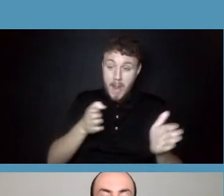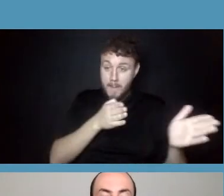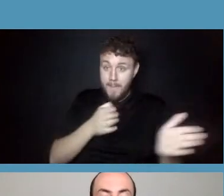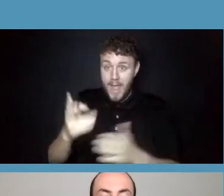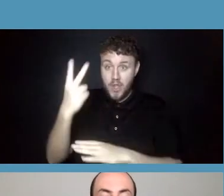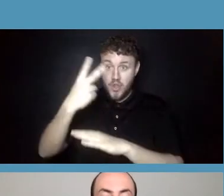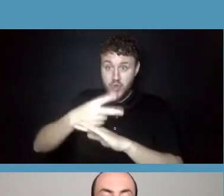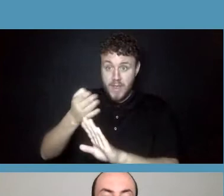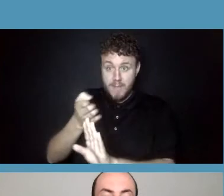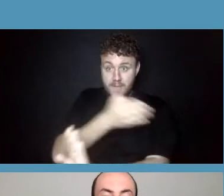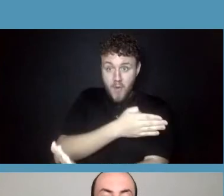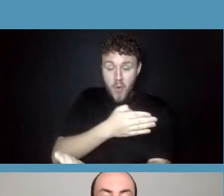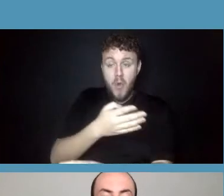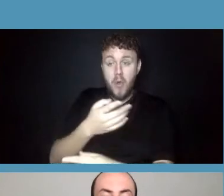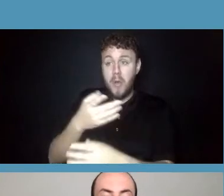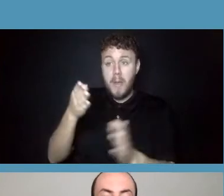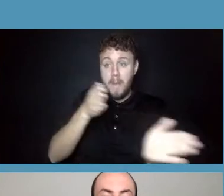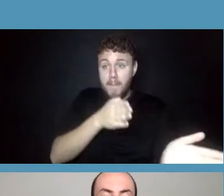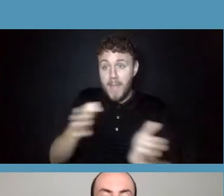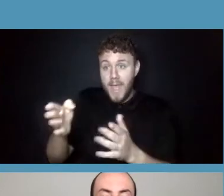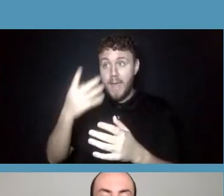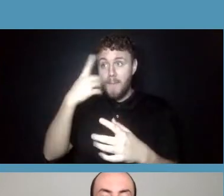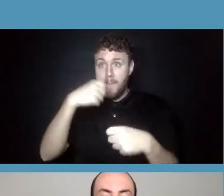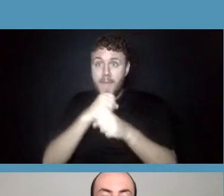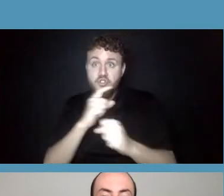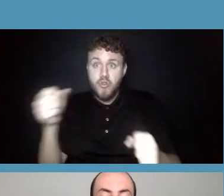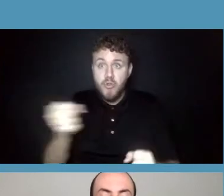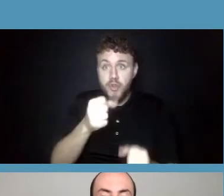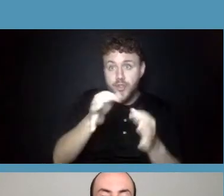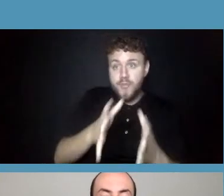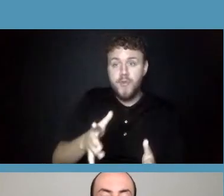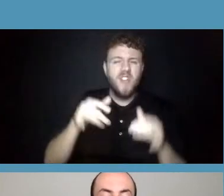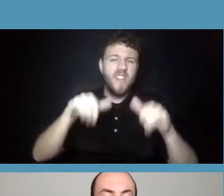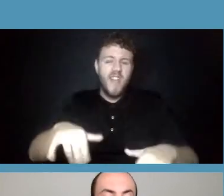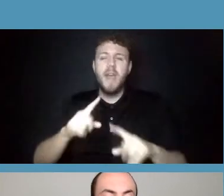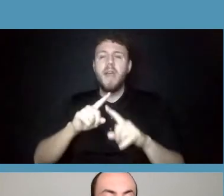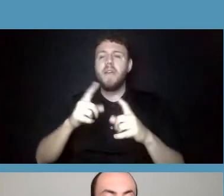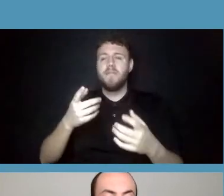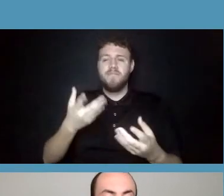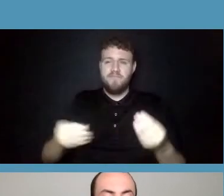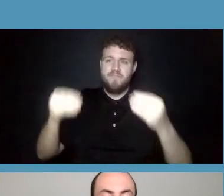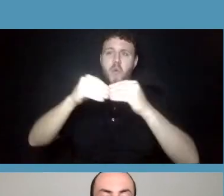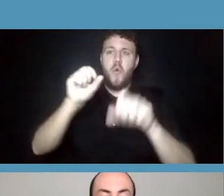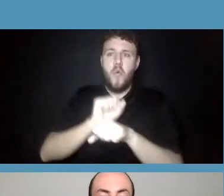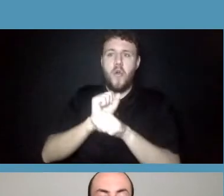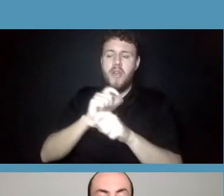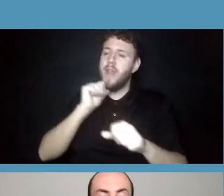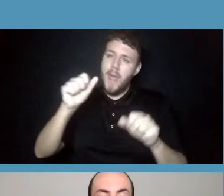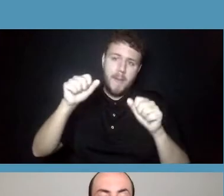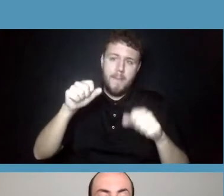in advance and doing that extra work. So it is not possible for everyone and we were definitely